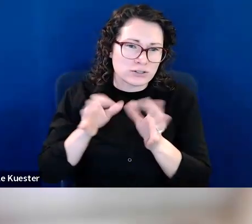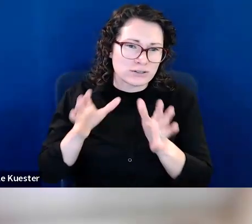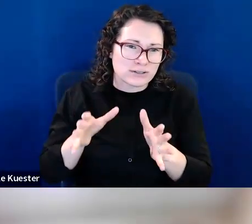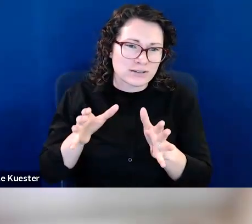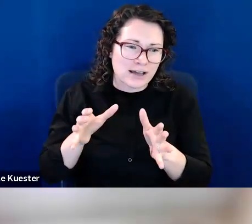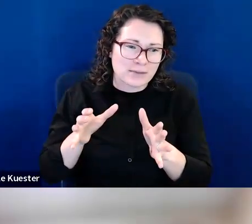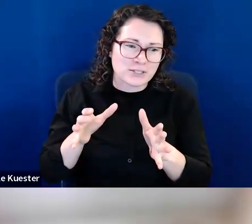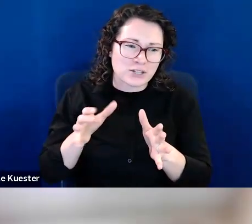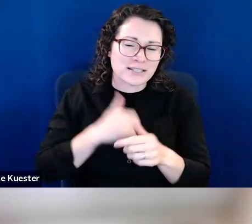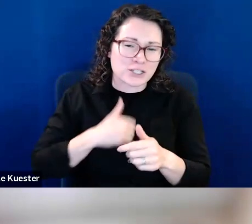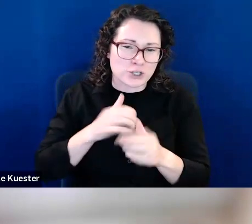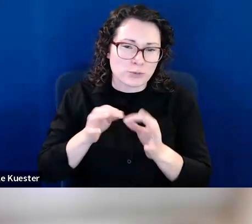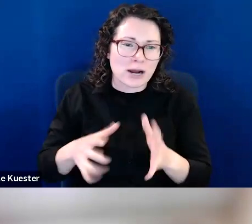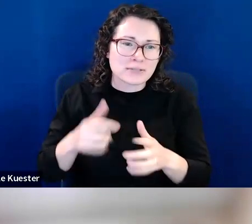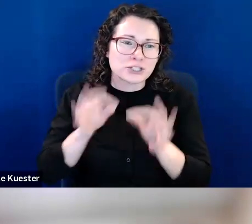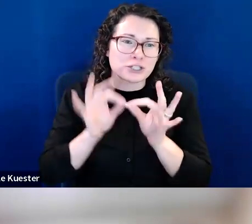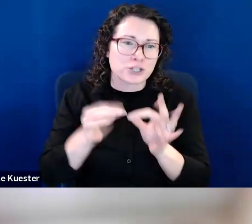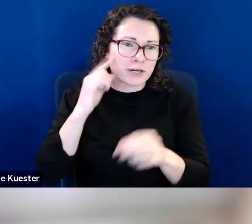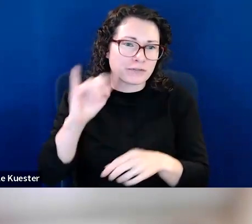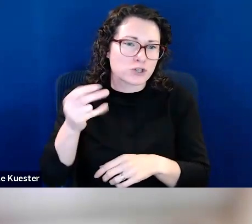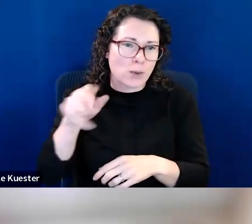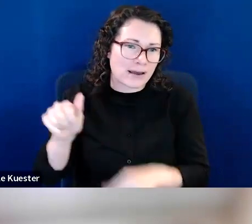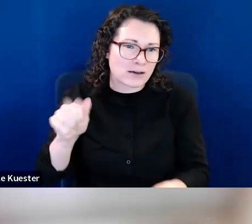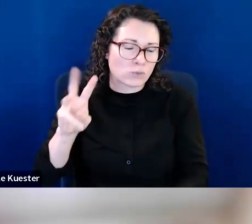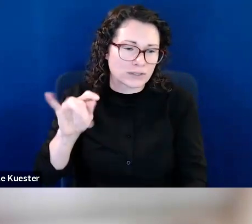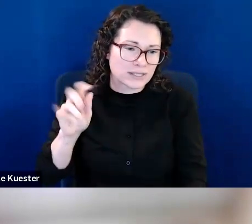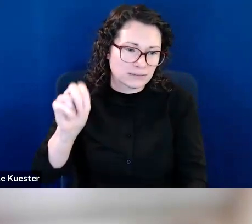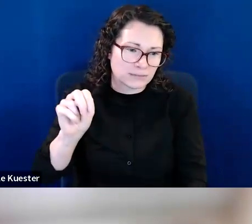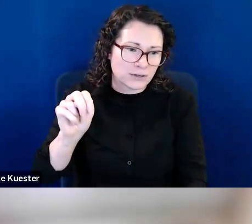that I'm sorry. This is the interpreter. I was actually interpreting for Joanna Wilson. Oh,